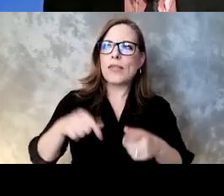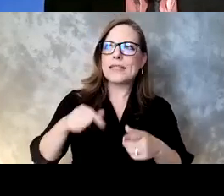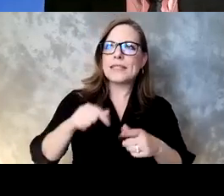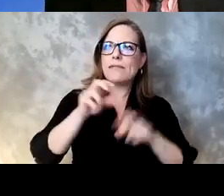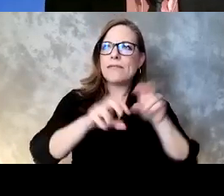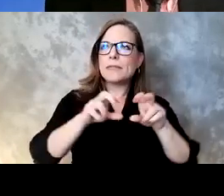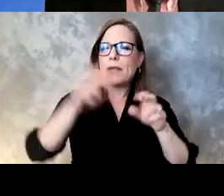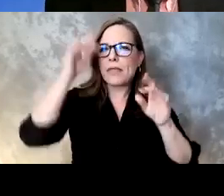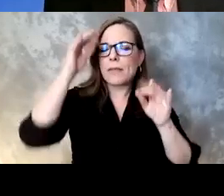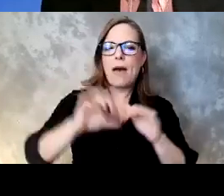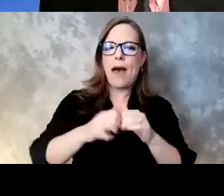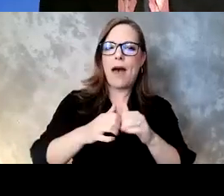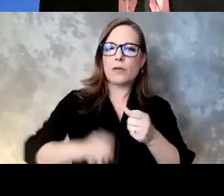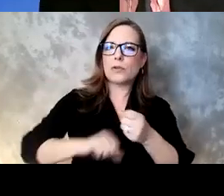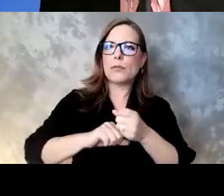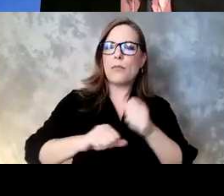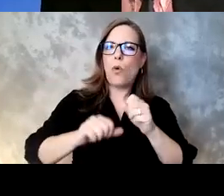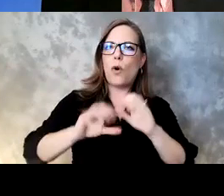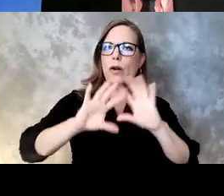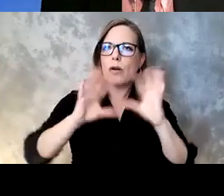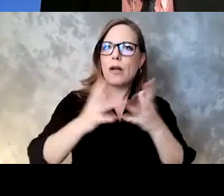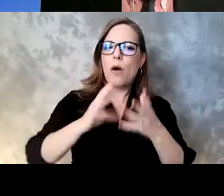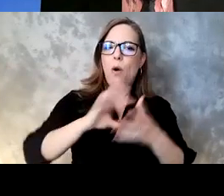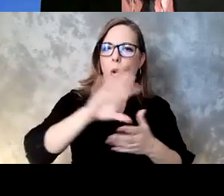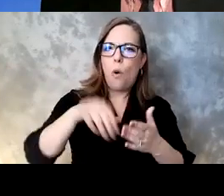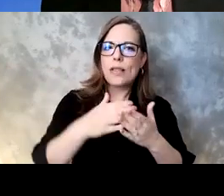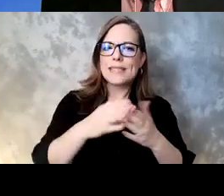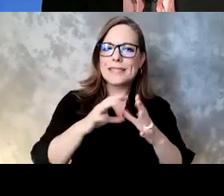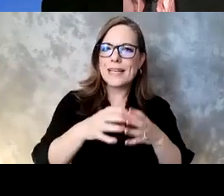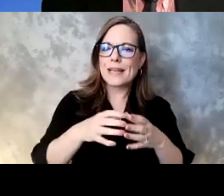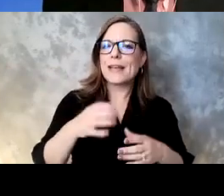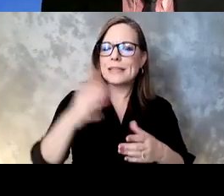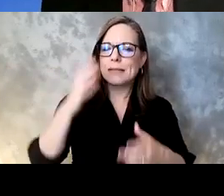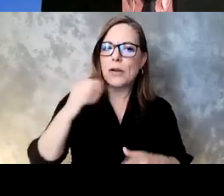holistic experience that support students so that they can best learn and community